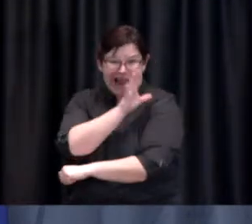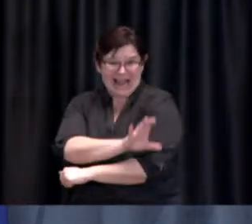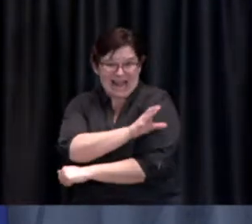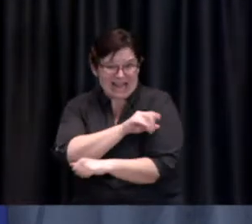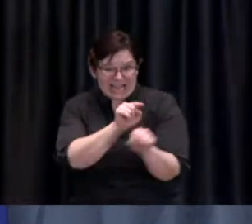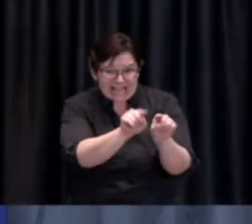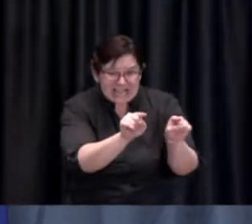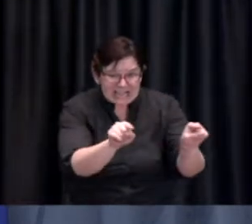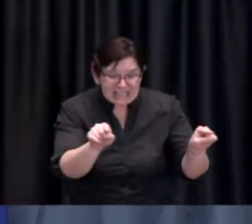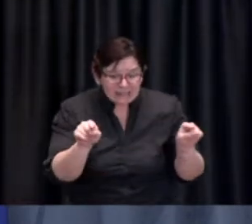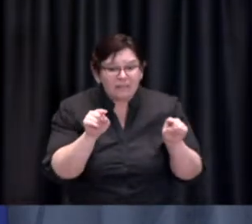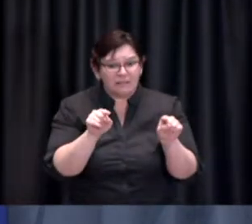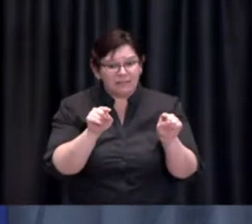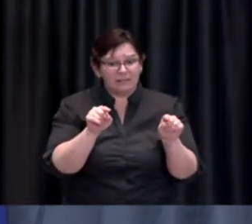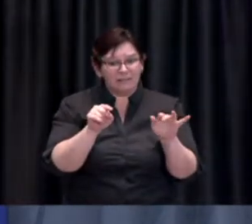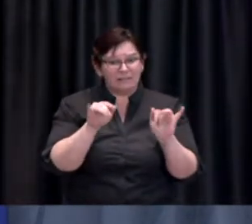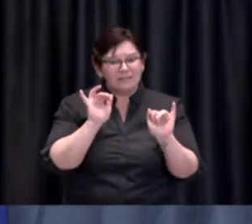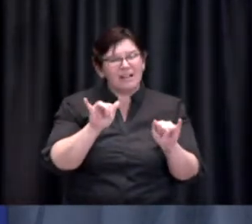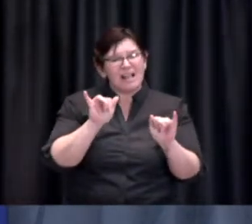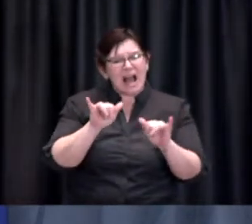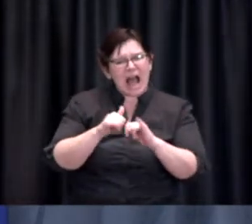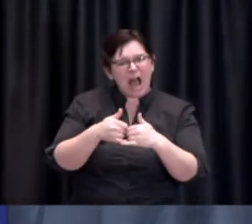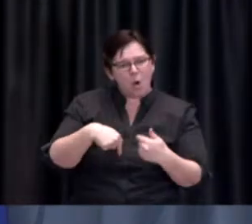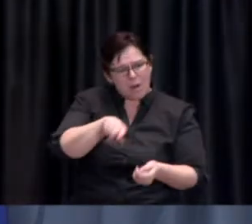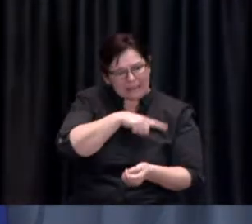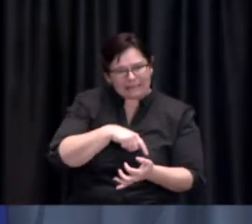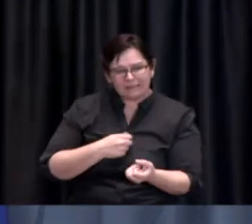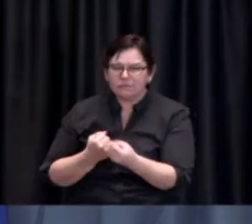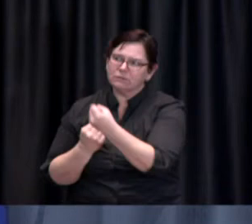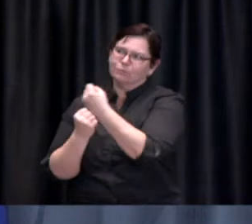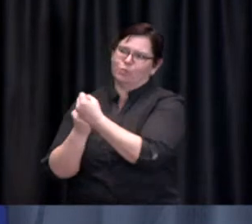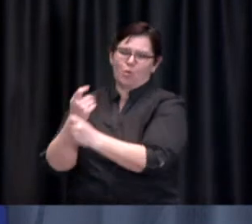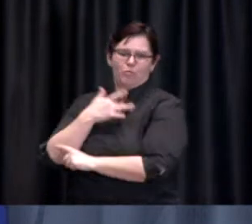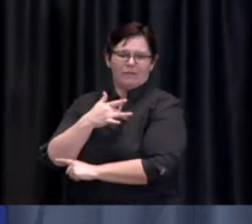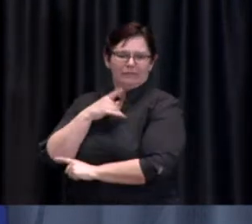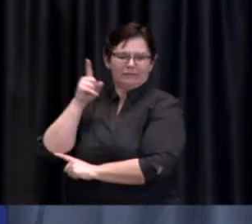up and running but we're doing everything we're doing basically in concert with but under the